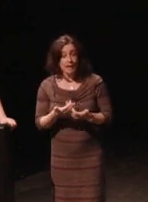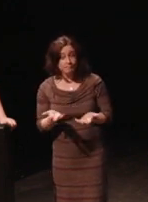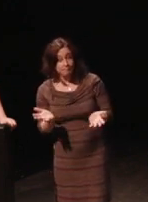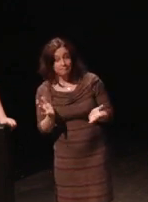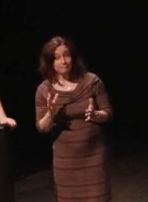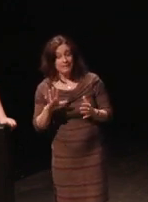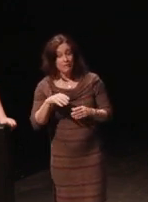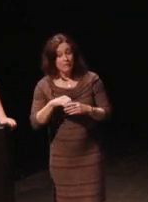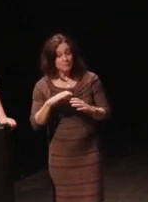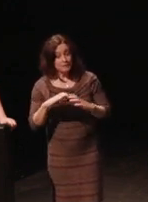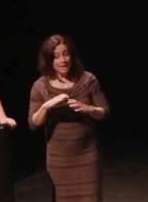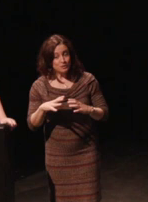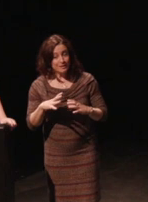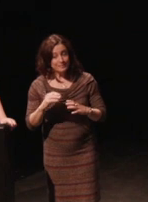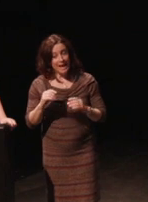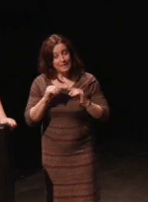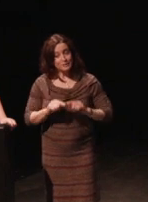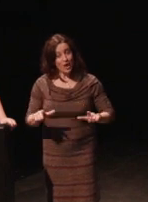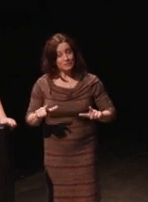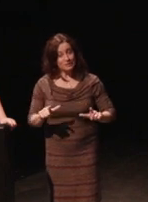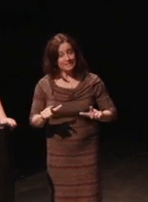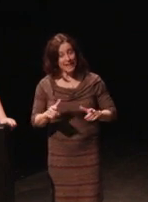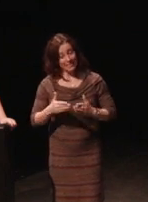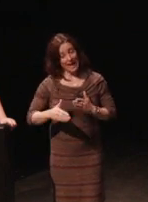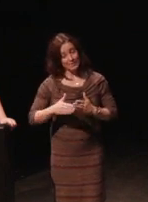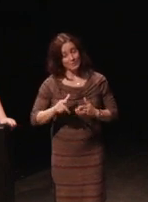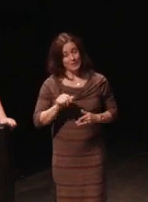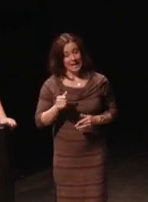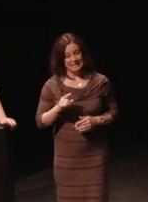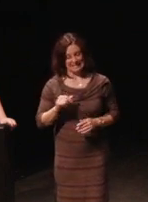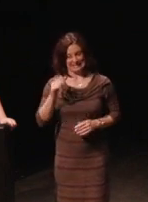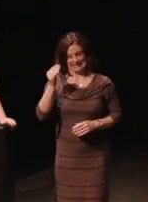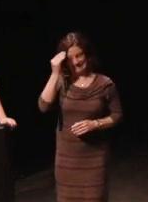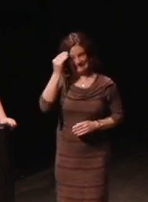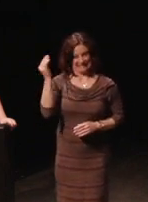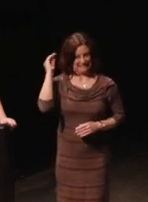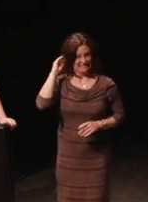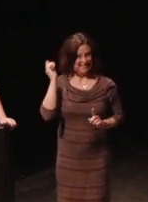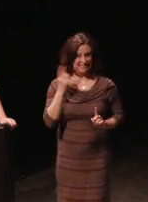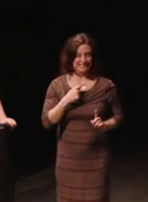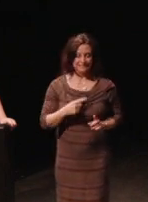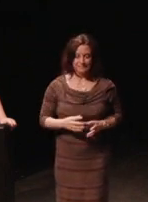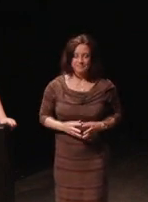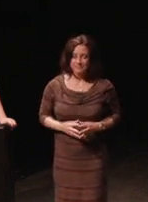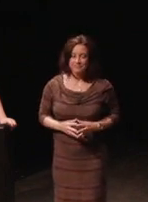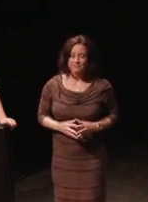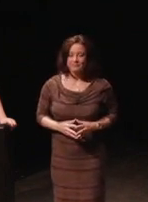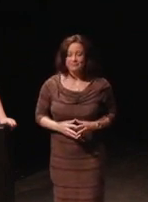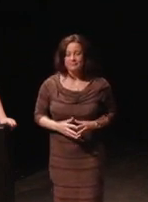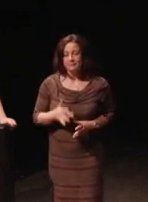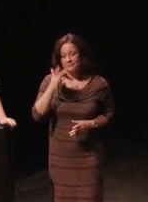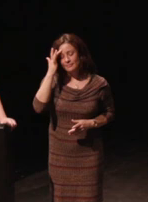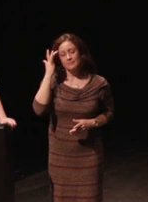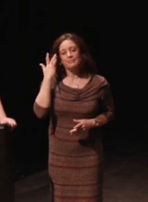communication and it's launching after the end of 2018, this is something you really need to know about. That's something that a lot of people